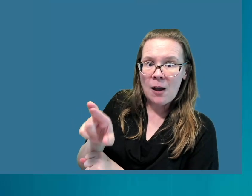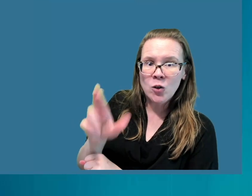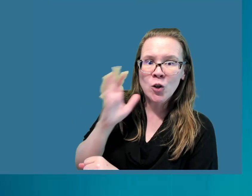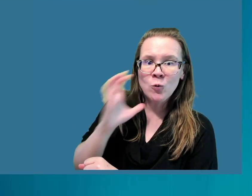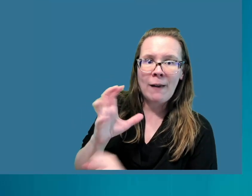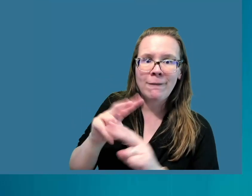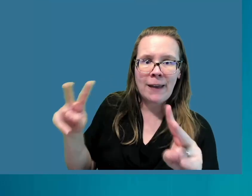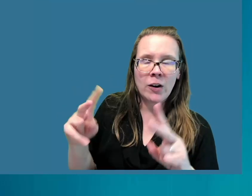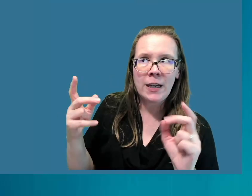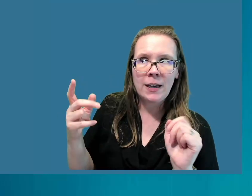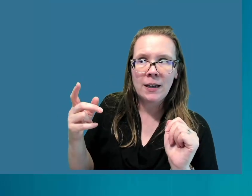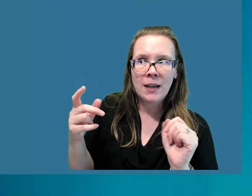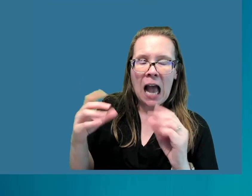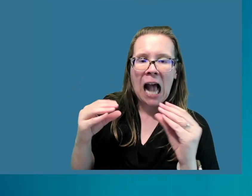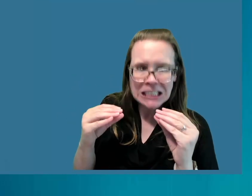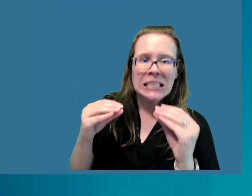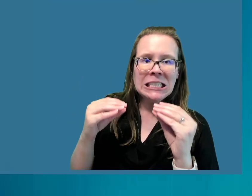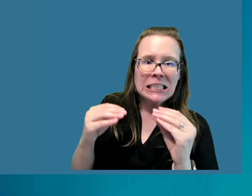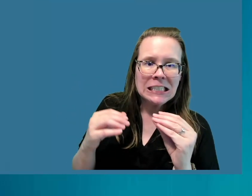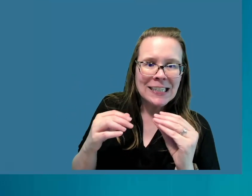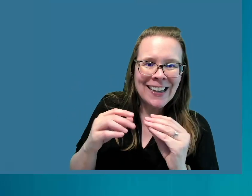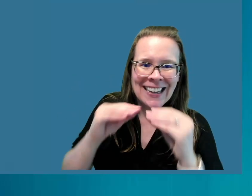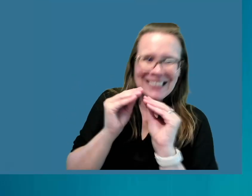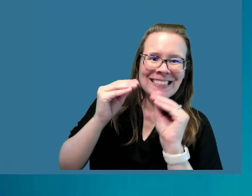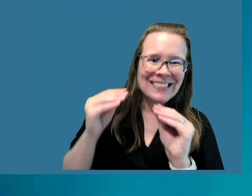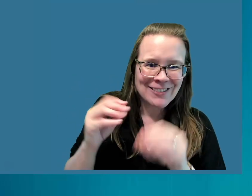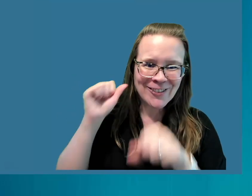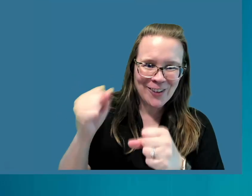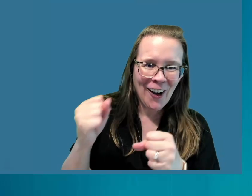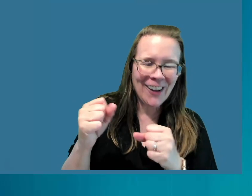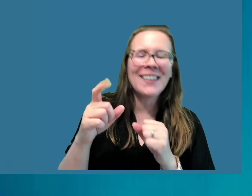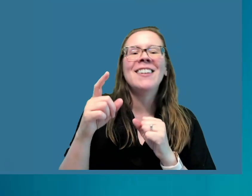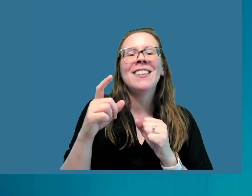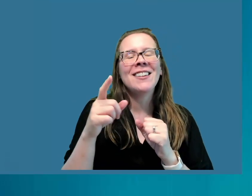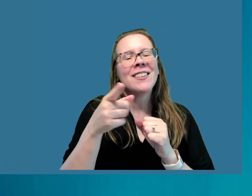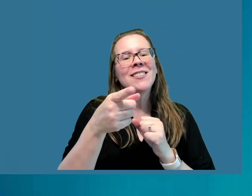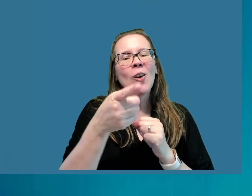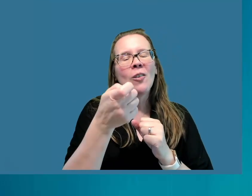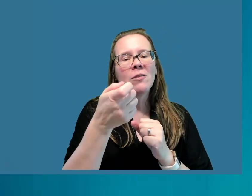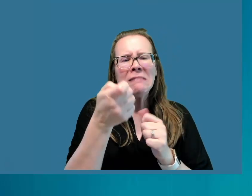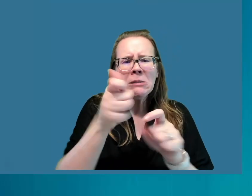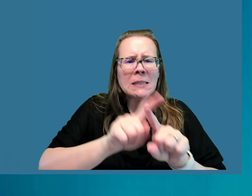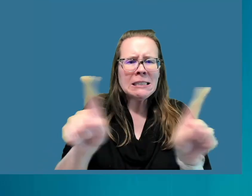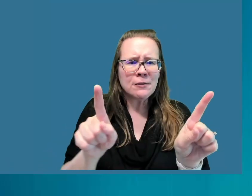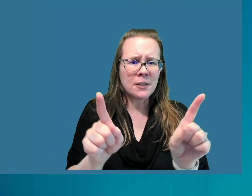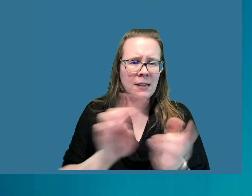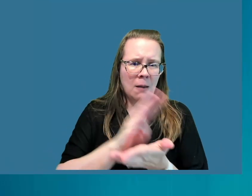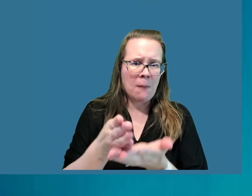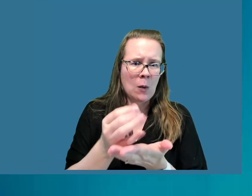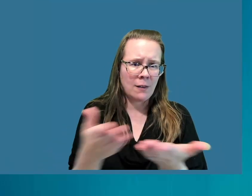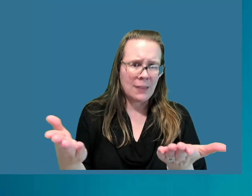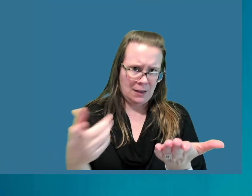to follow, uh, what's on the package, um, for the Genie Dream Meringue Powder. Um, yeah,